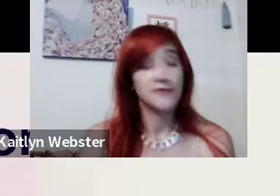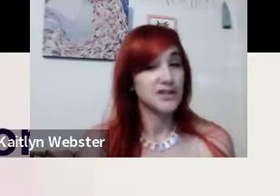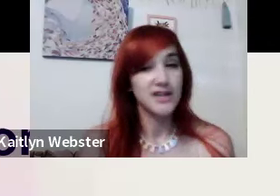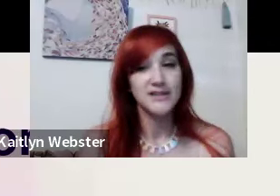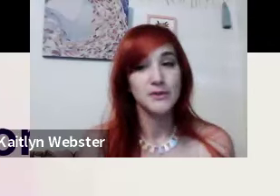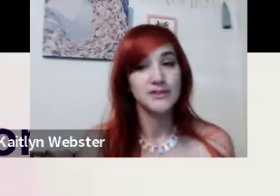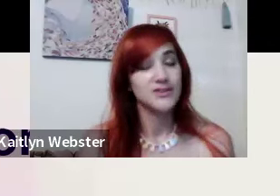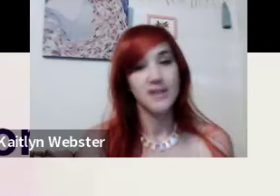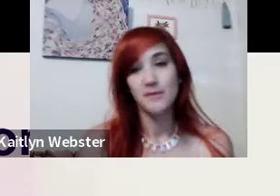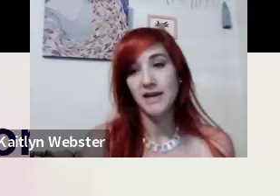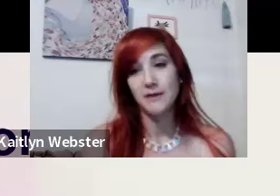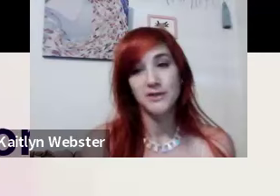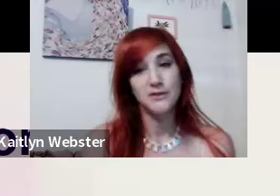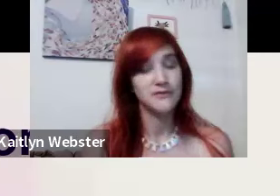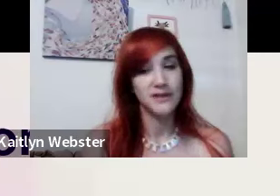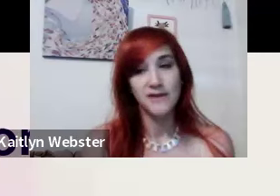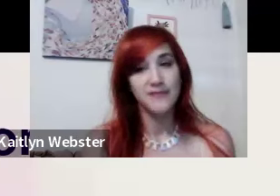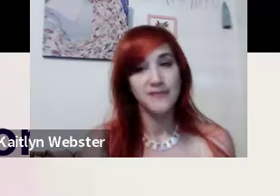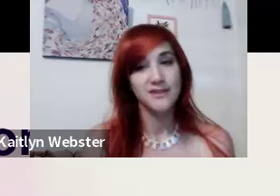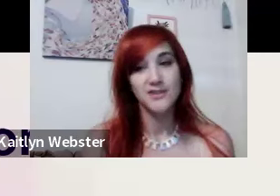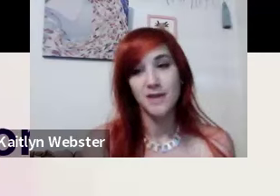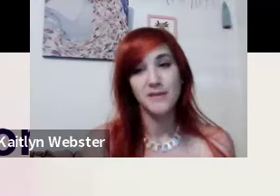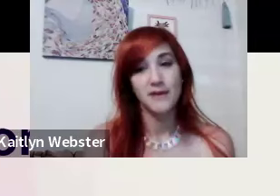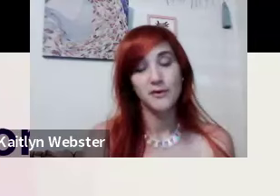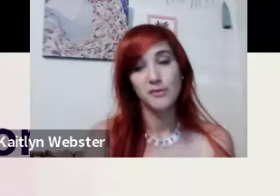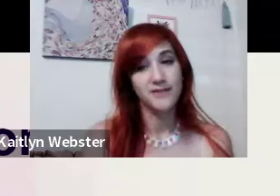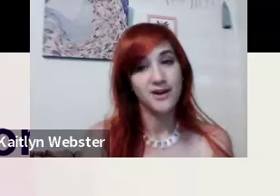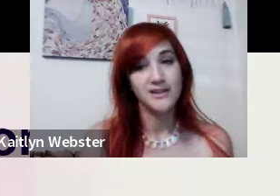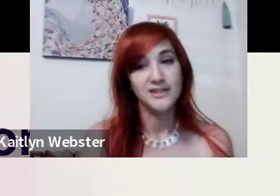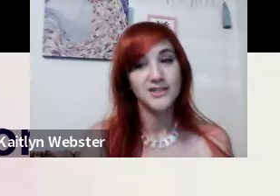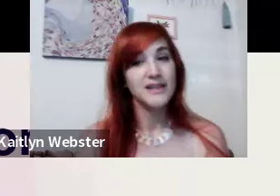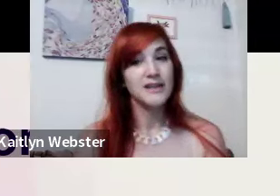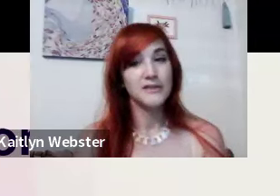finish high school. She taught me how to fill out a FAFSA. She taught me how to apply for college.